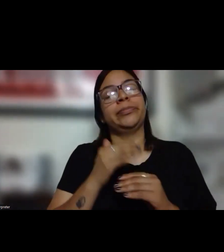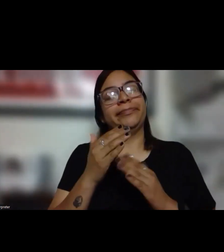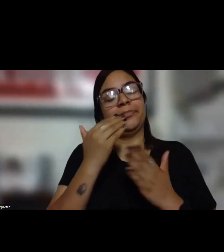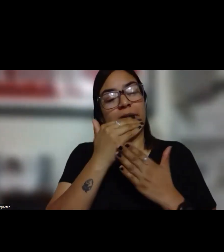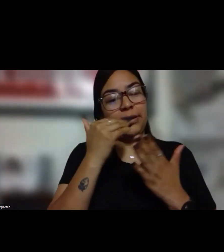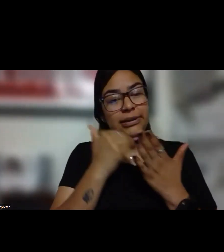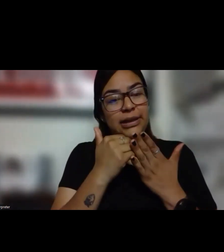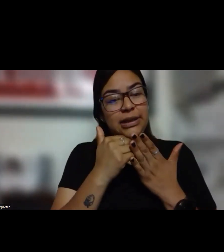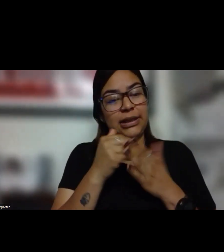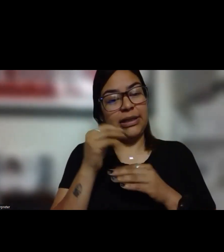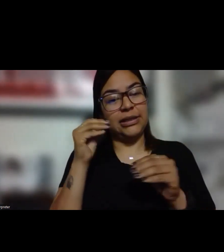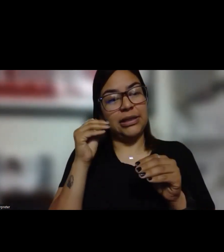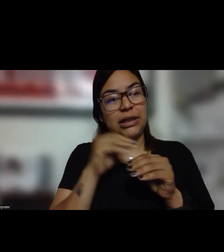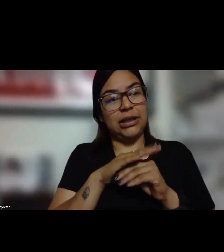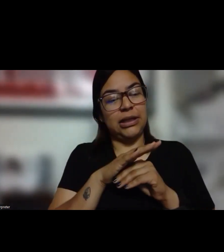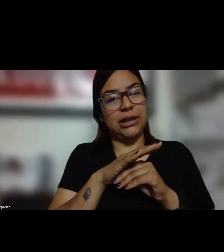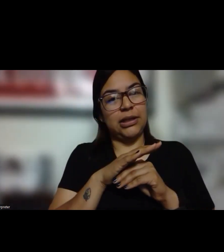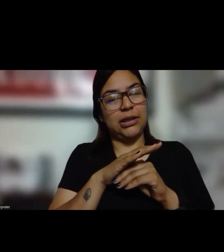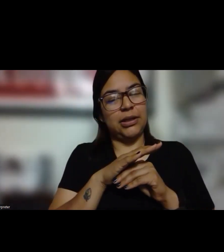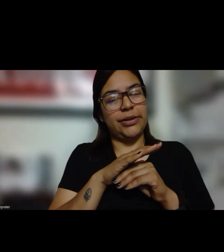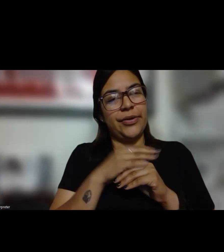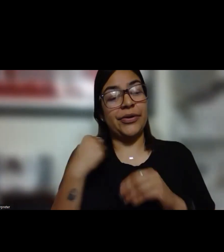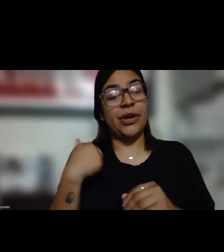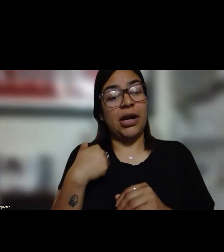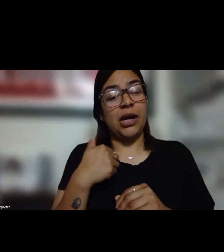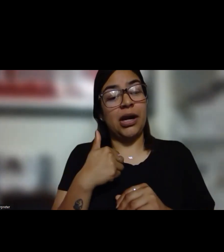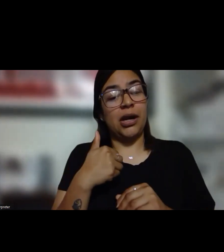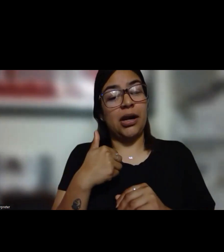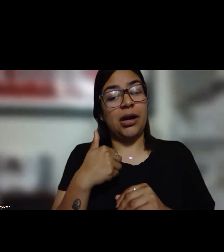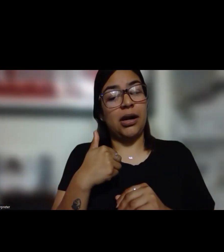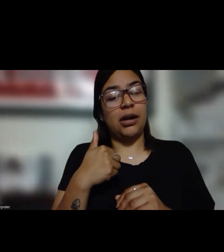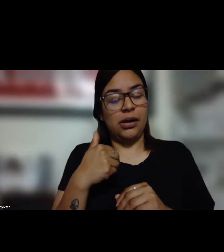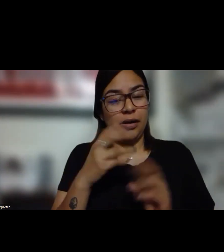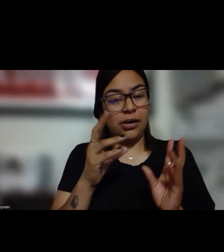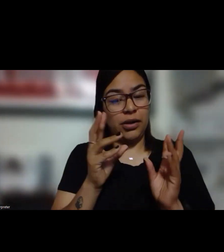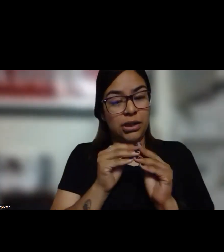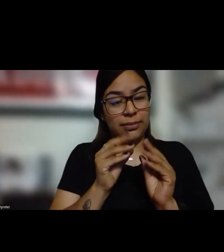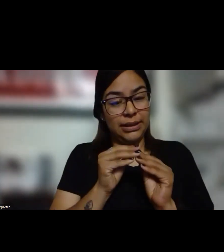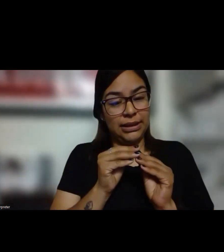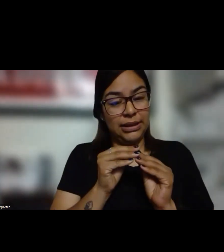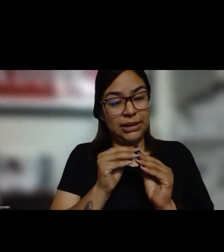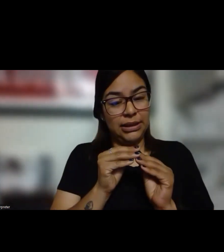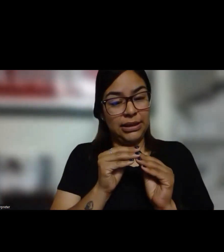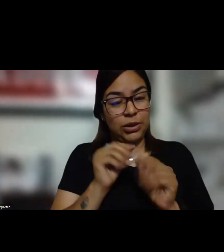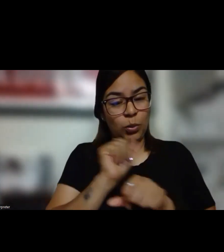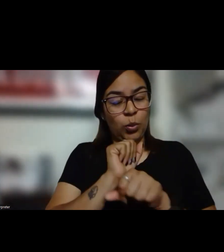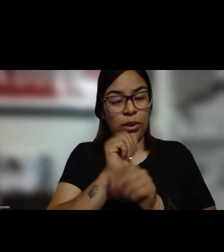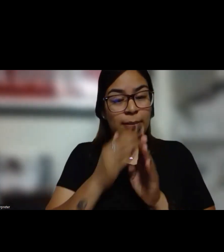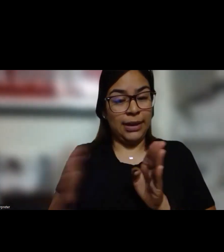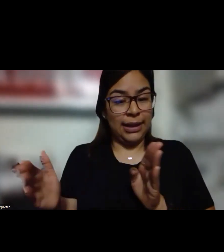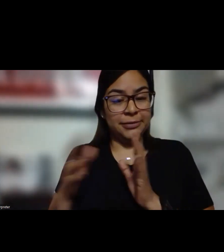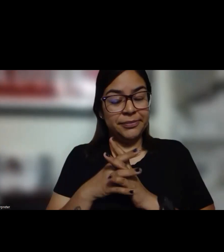the committee work plan uh progress report outs um so we're going to hear from each of our three